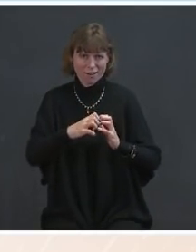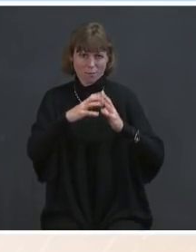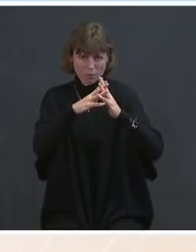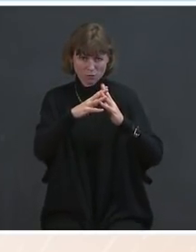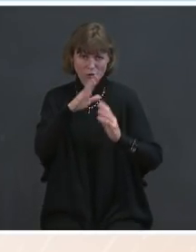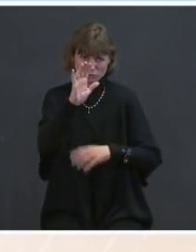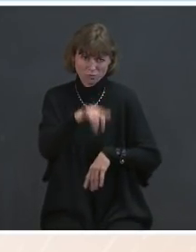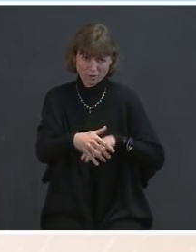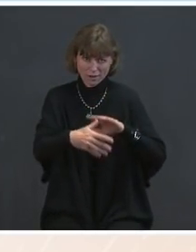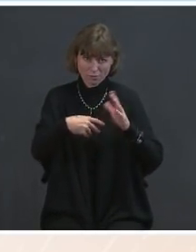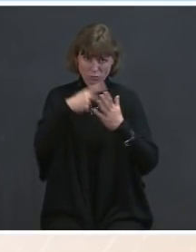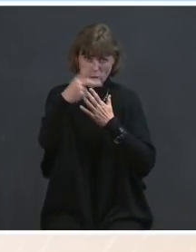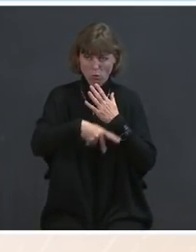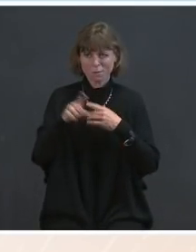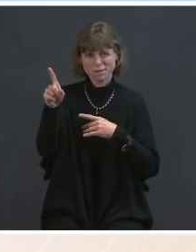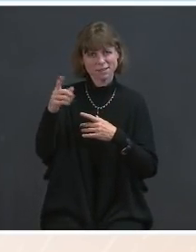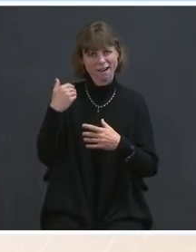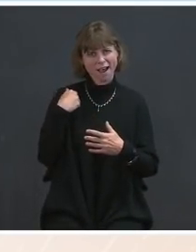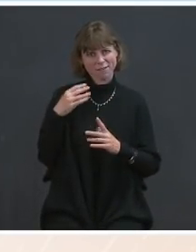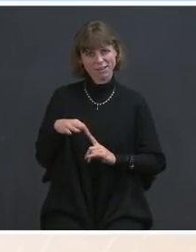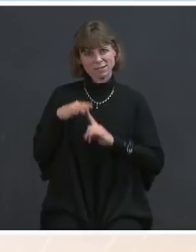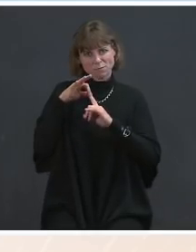and relevant background in help pull all those levers.